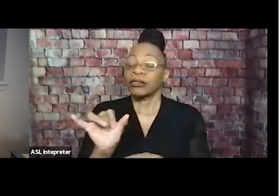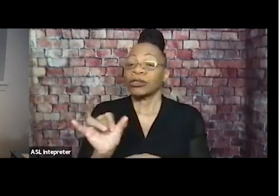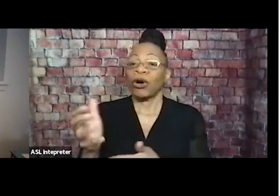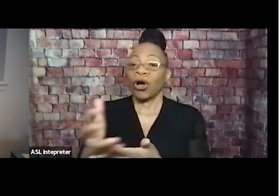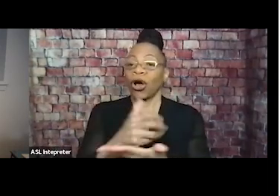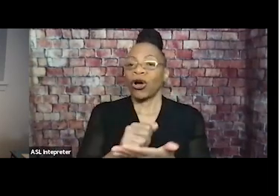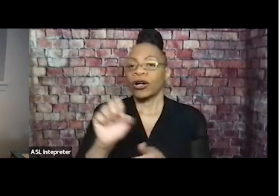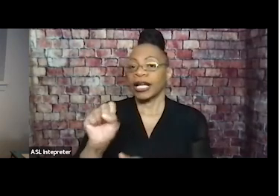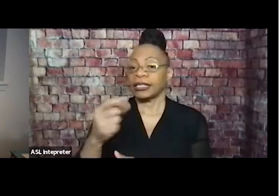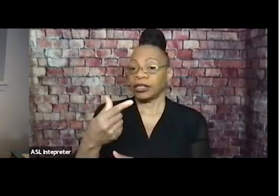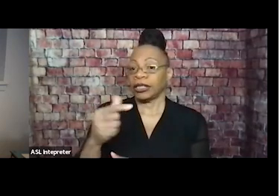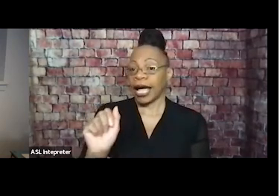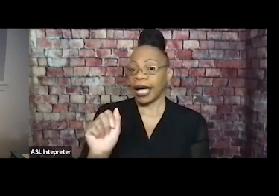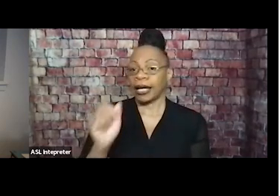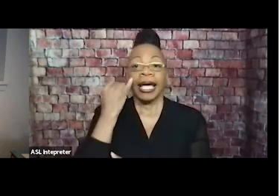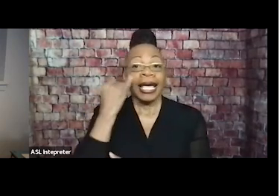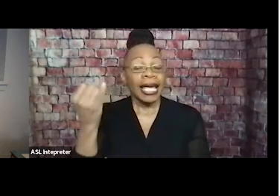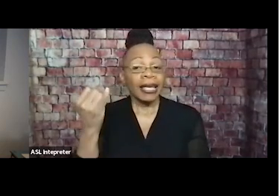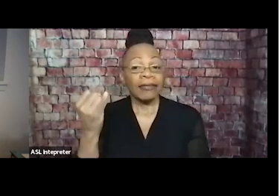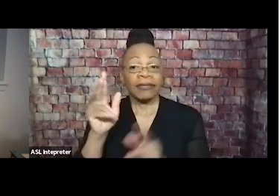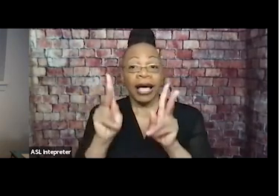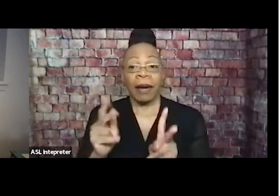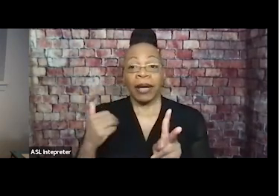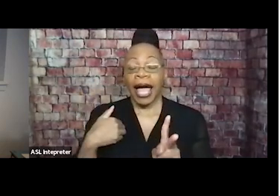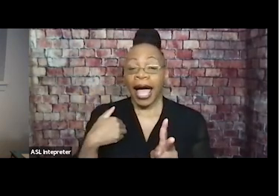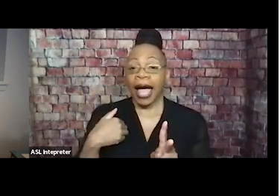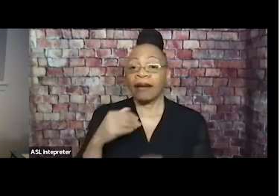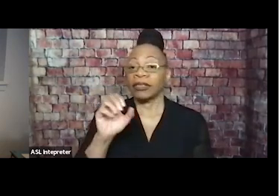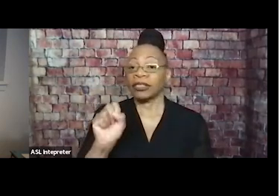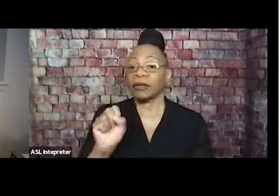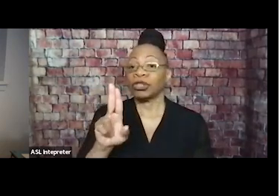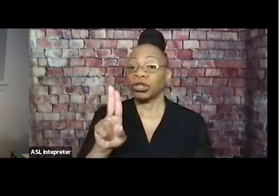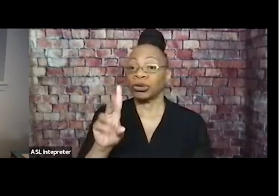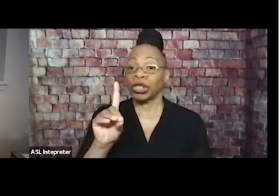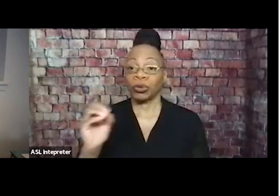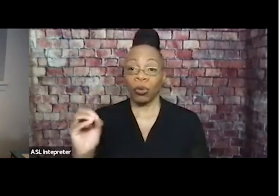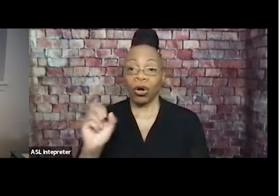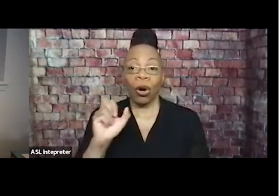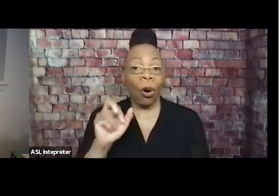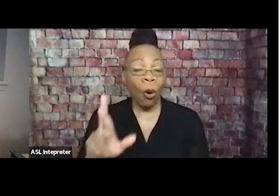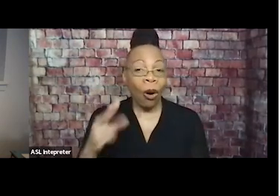If the applicant has a substance disorder or history, the substance use section is going to be key